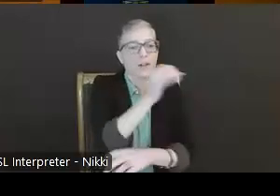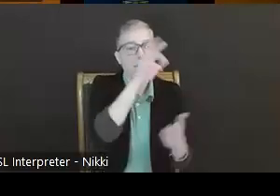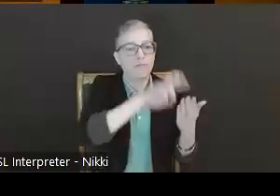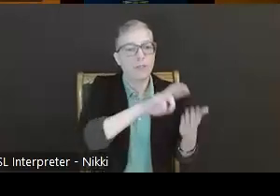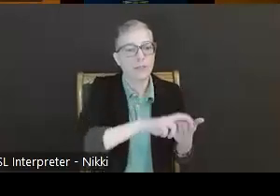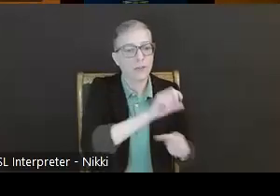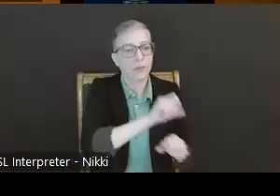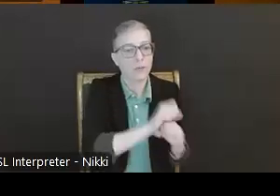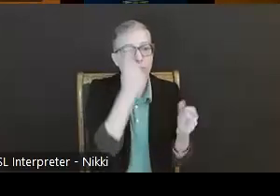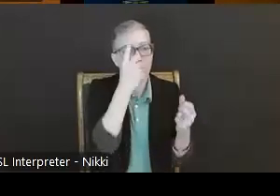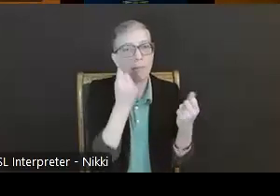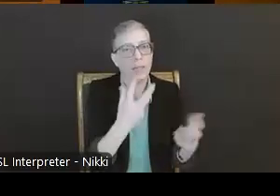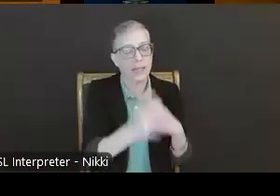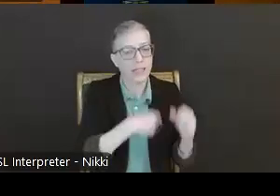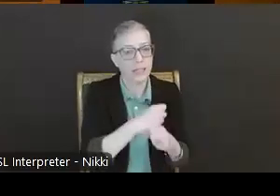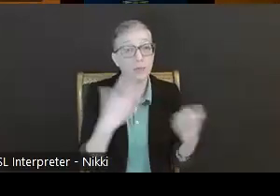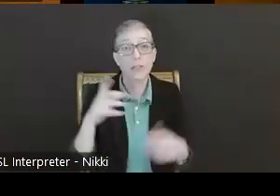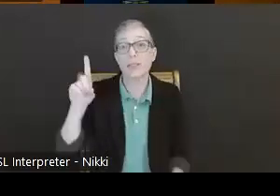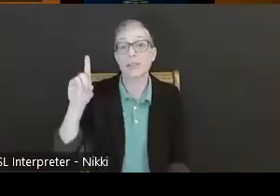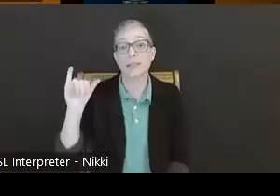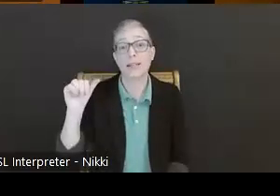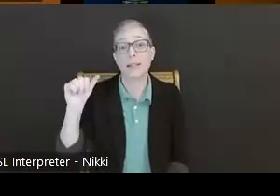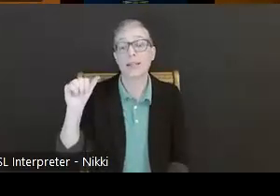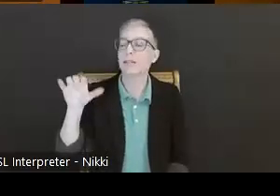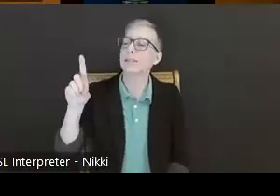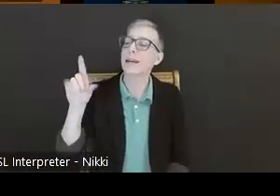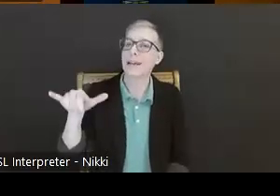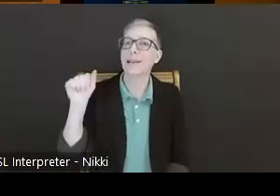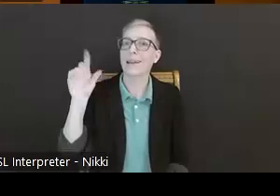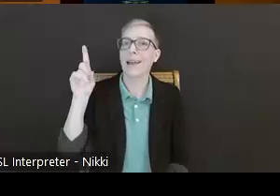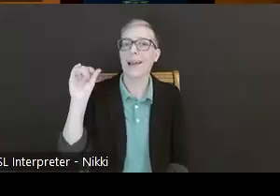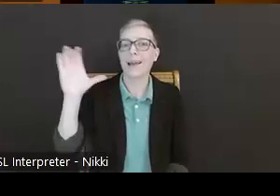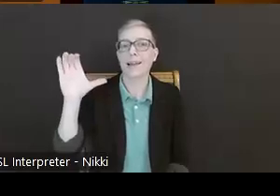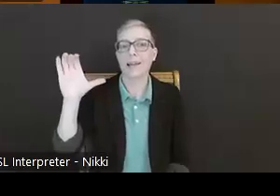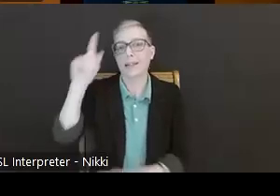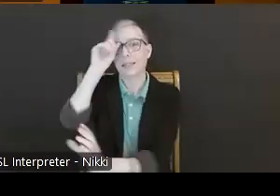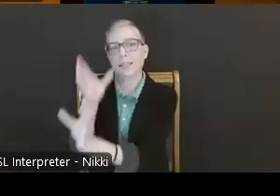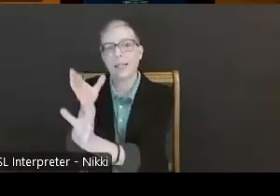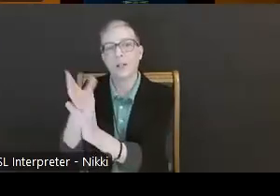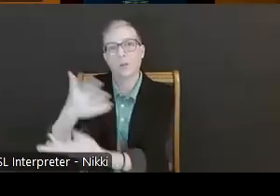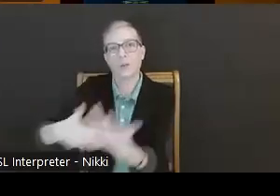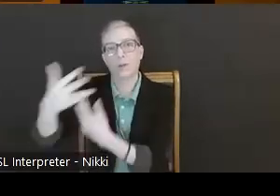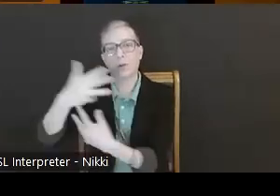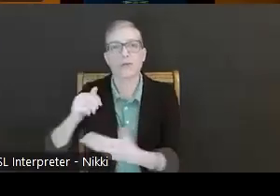and that is in dietic psychosocial interventions and more specifically their in in this talk today